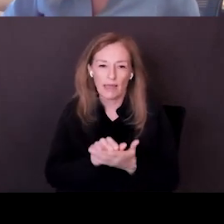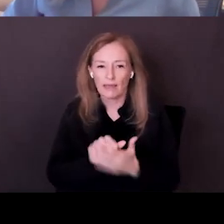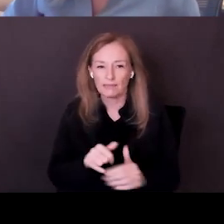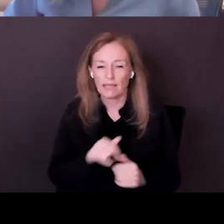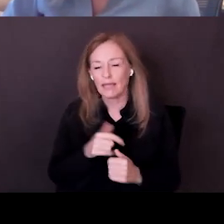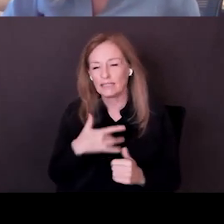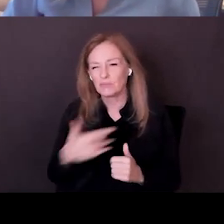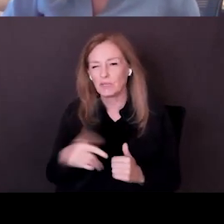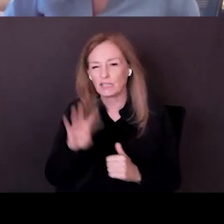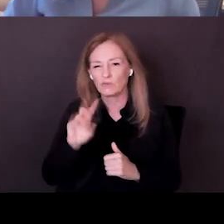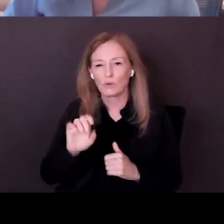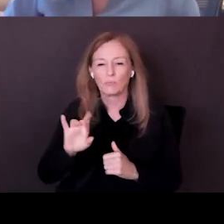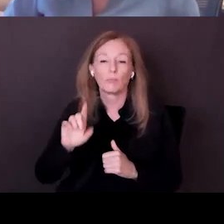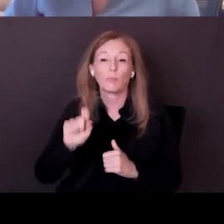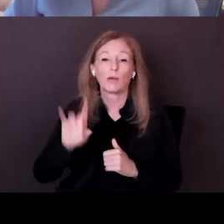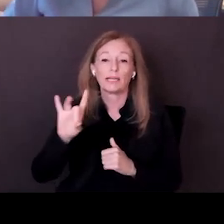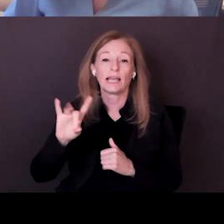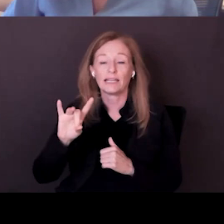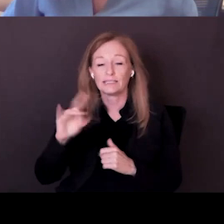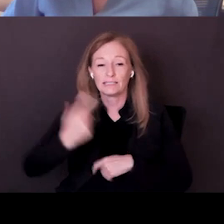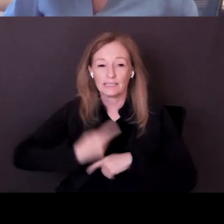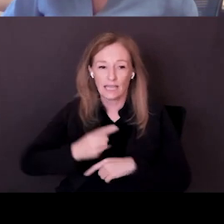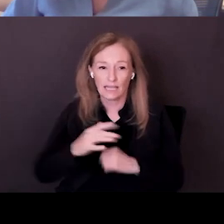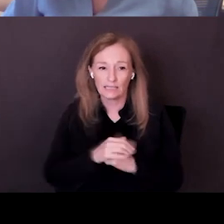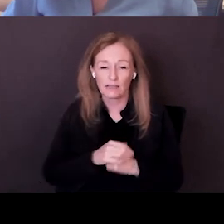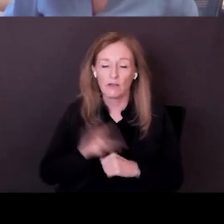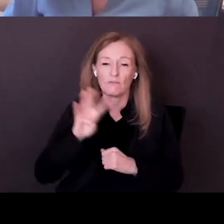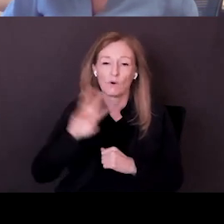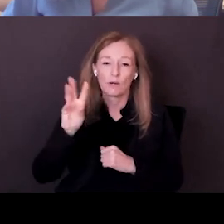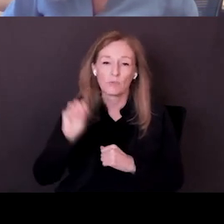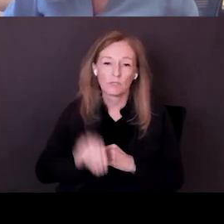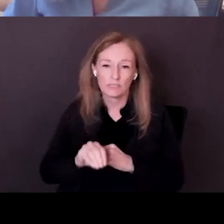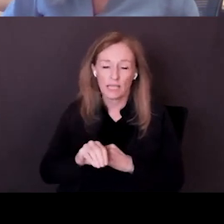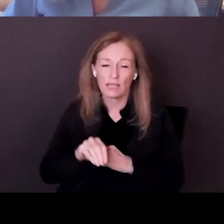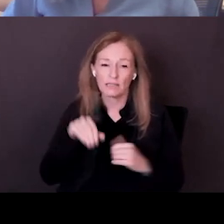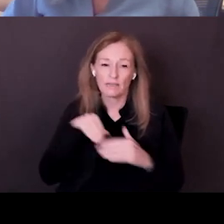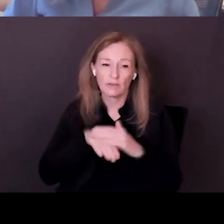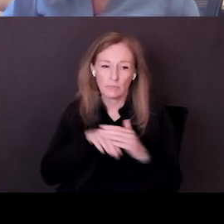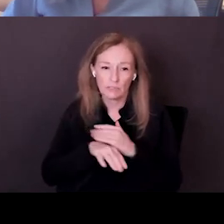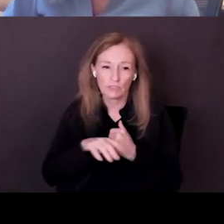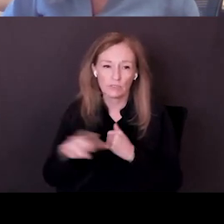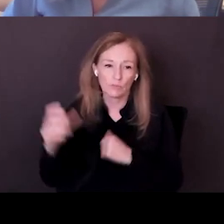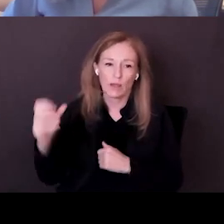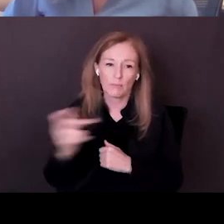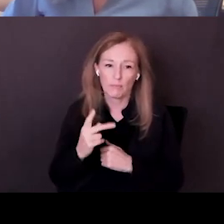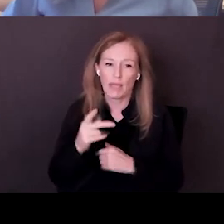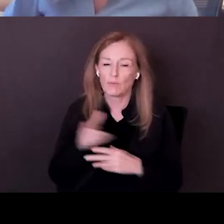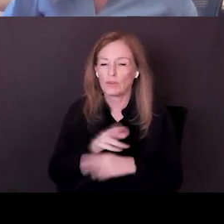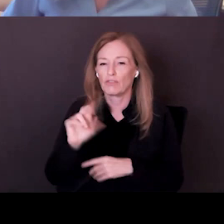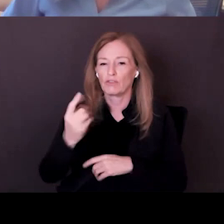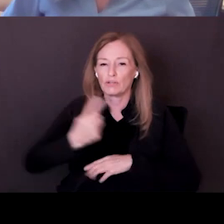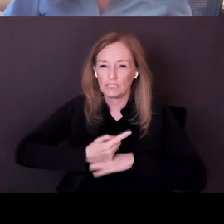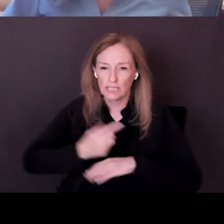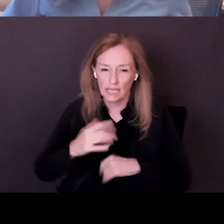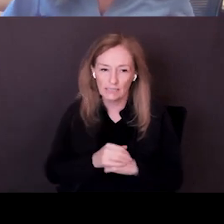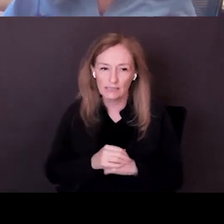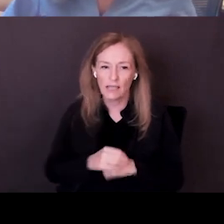WE HAVE ONLY ABOUT 4% BE ADMITTED. AND 99% OF FAMILIES HAVE BEEN INVOLVED